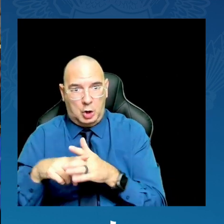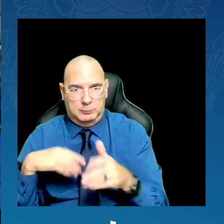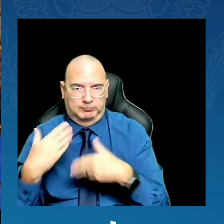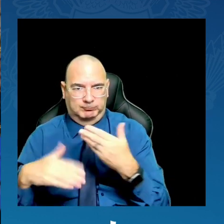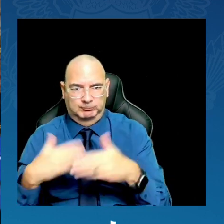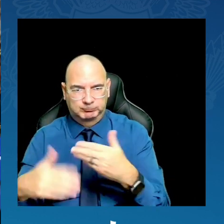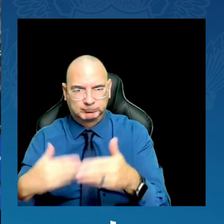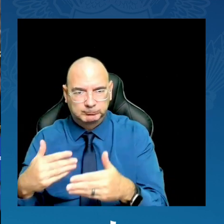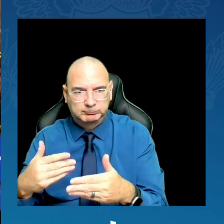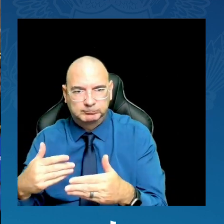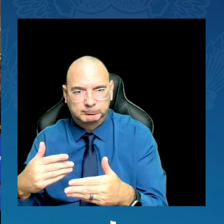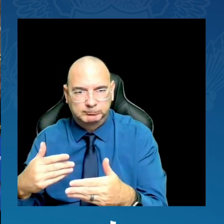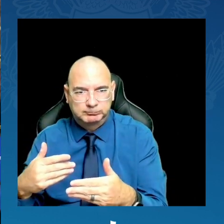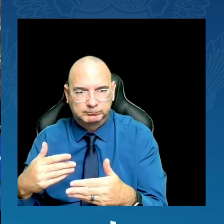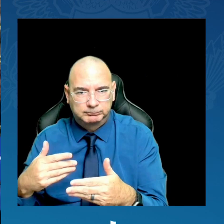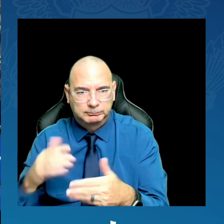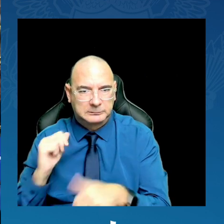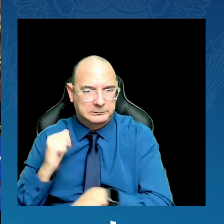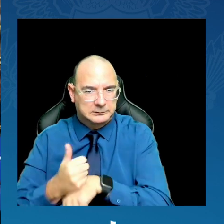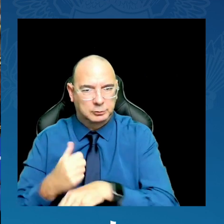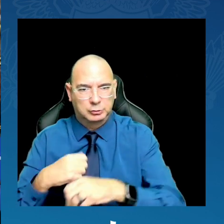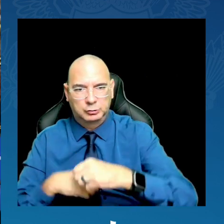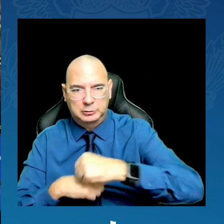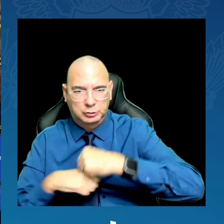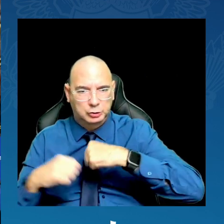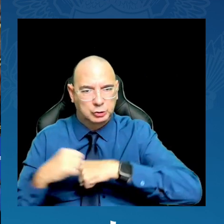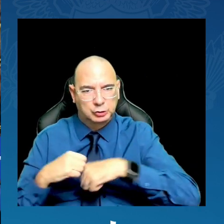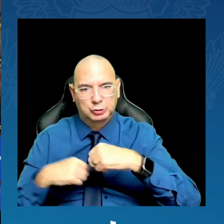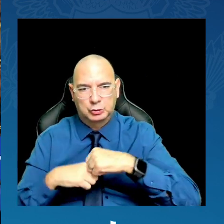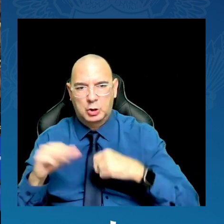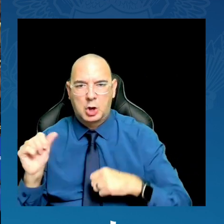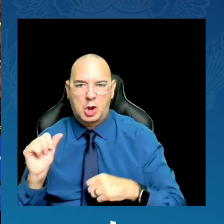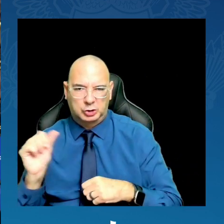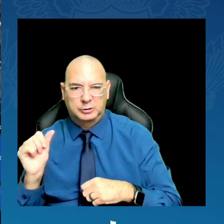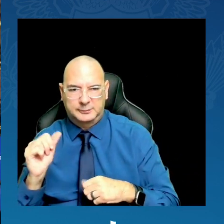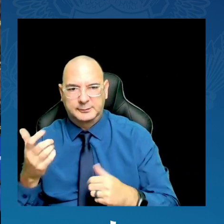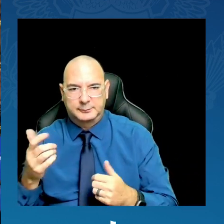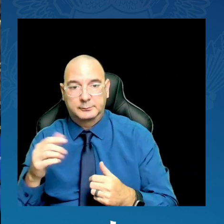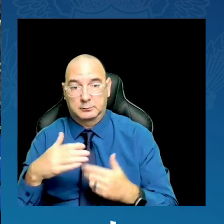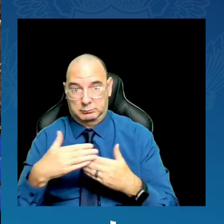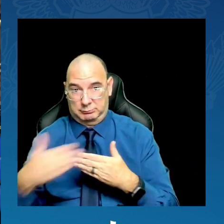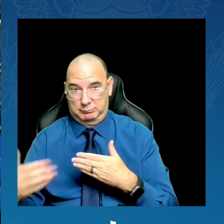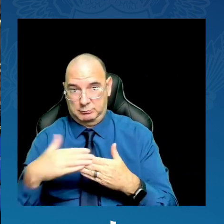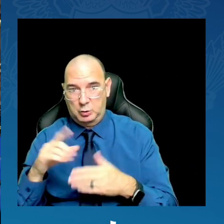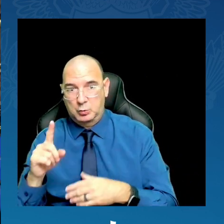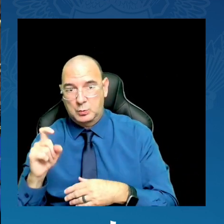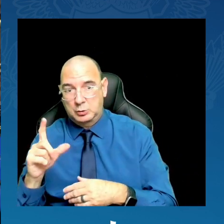within the next 150 days to include a consideration for commercial and international partnerships,